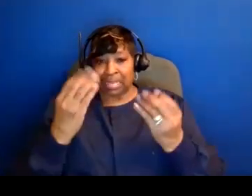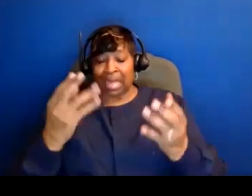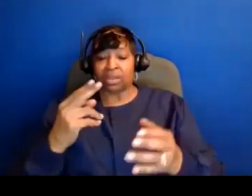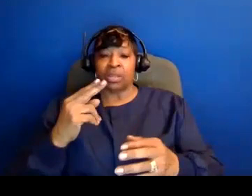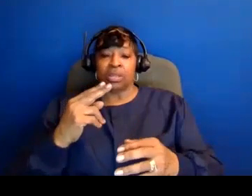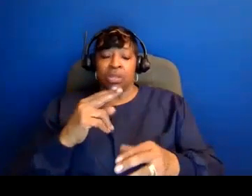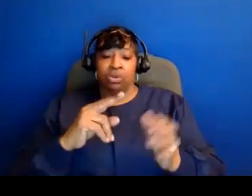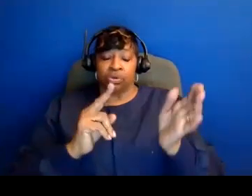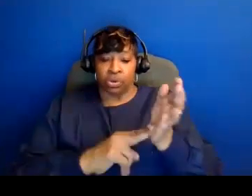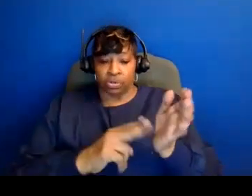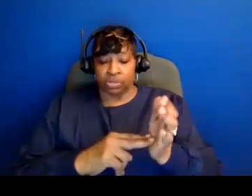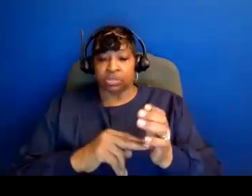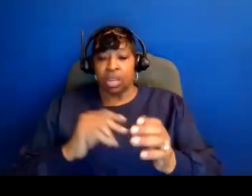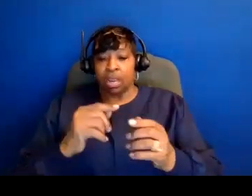are the real disabling forces.